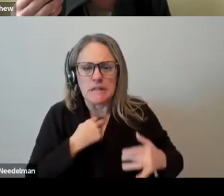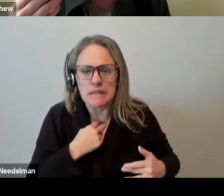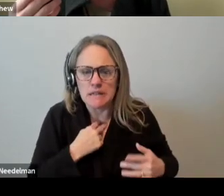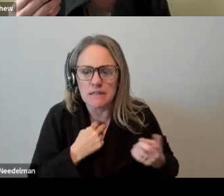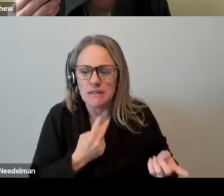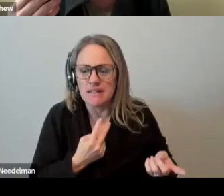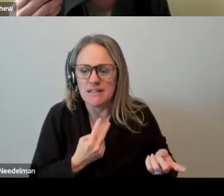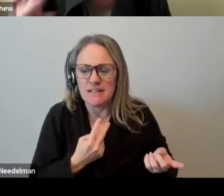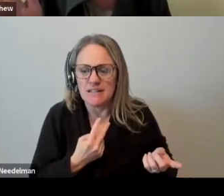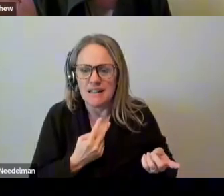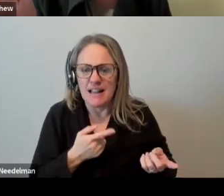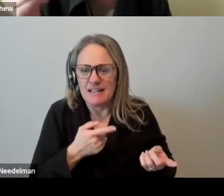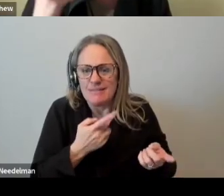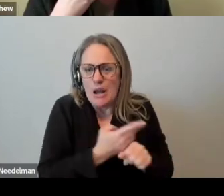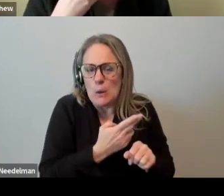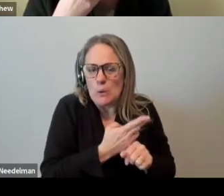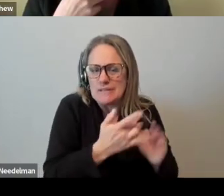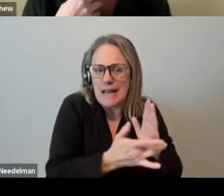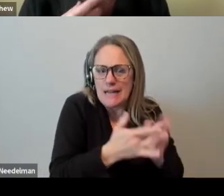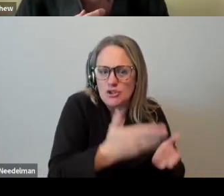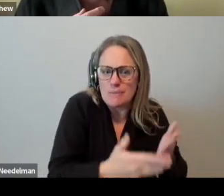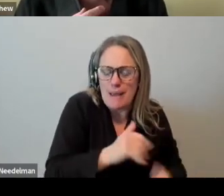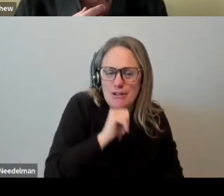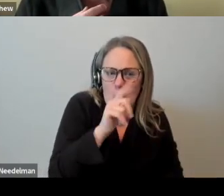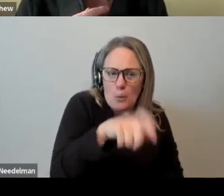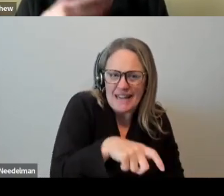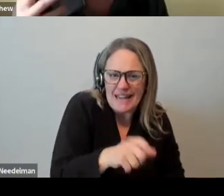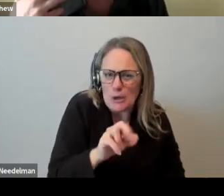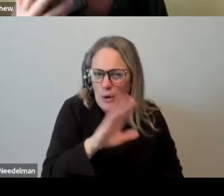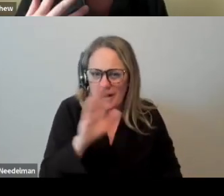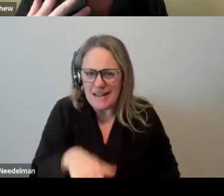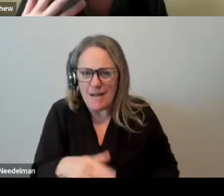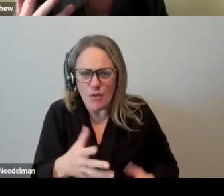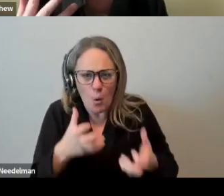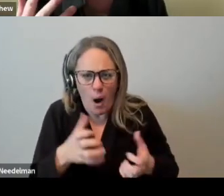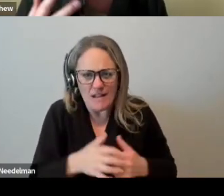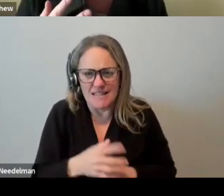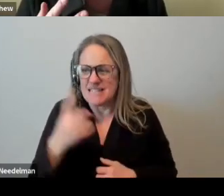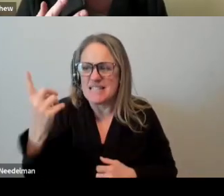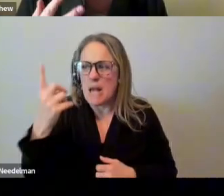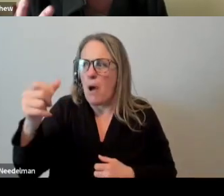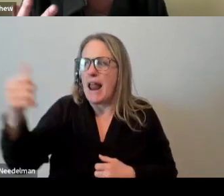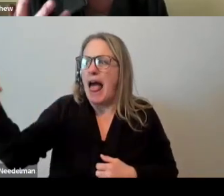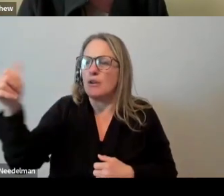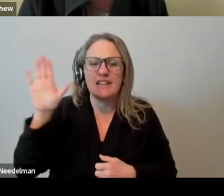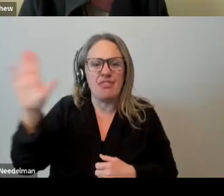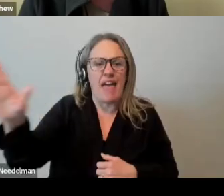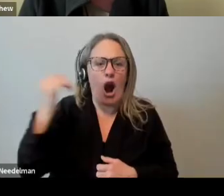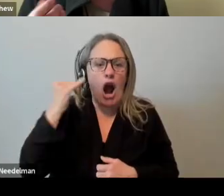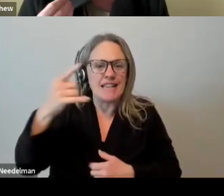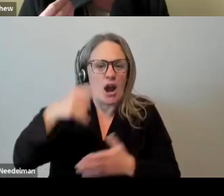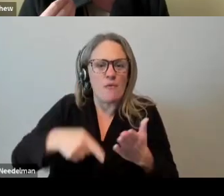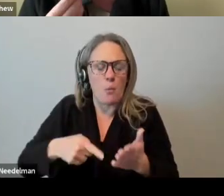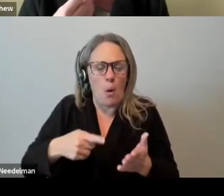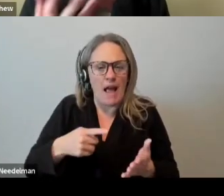actually need or that they never asked for. It's someone else's idea of what they need.